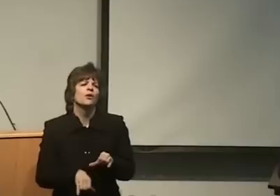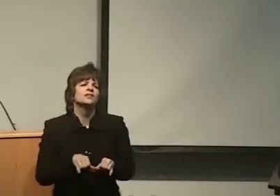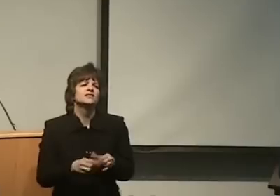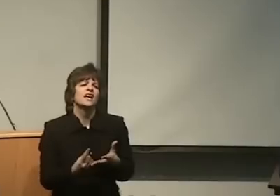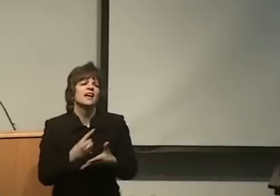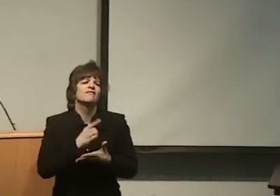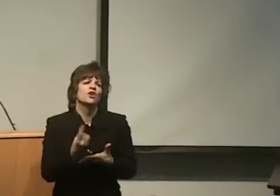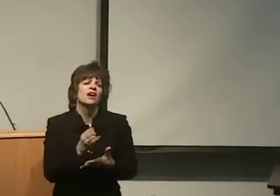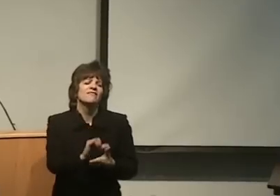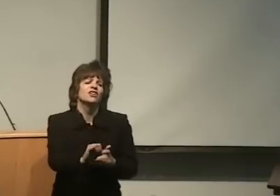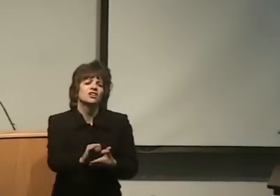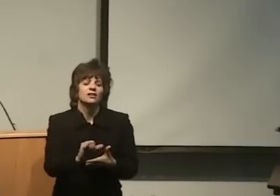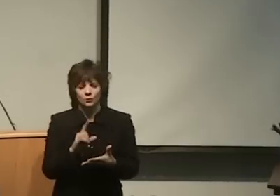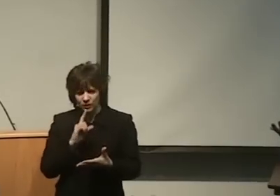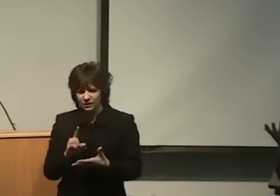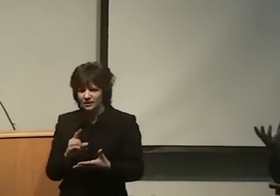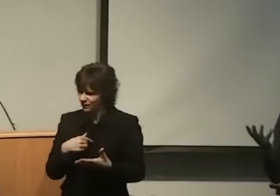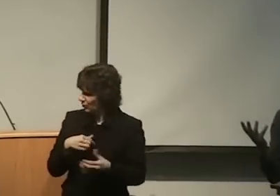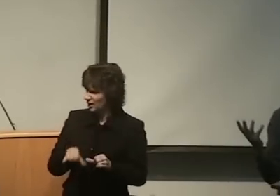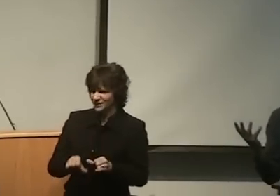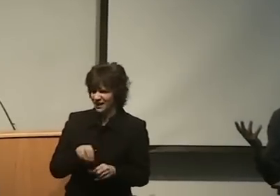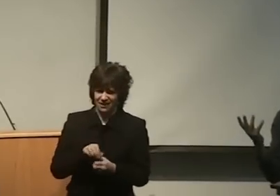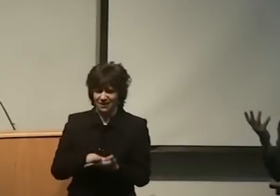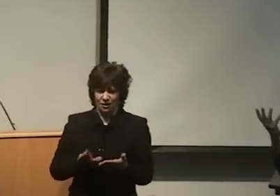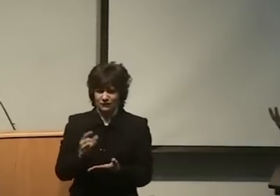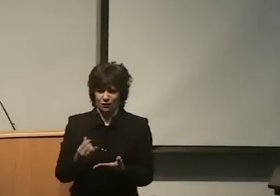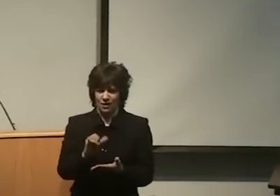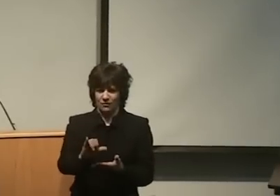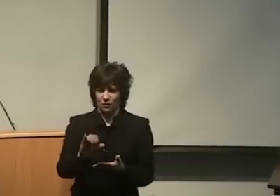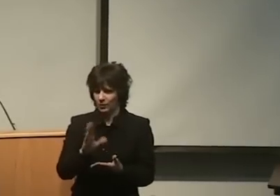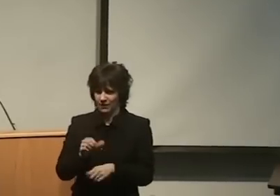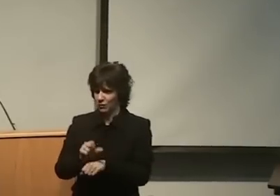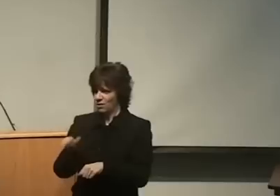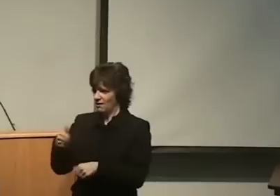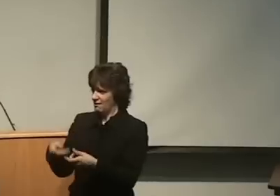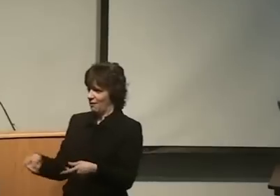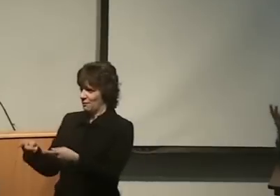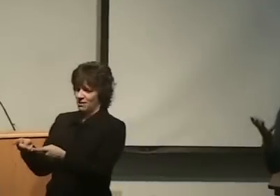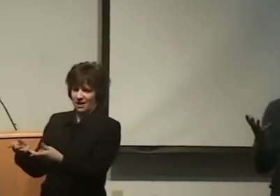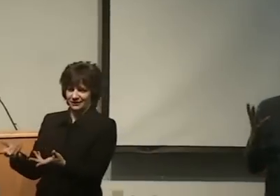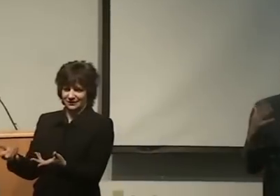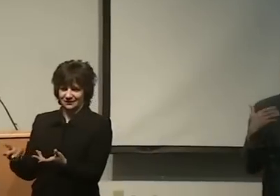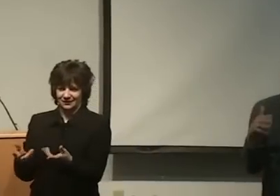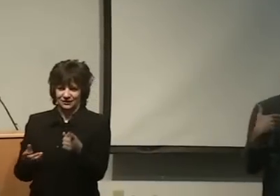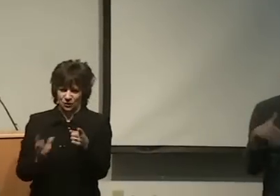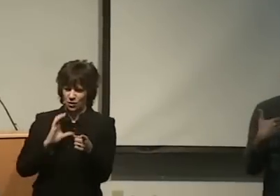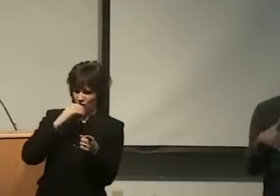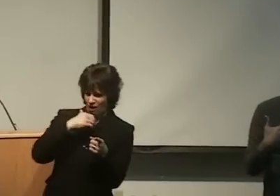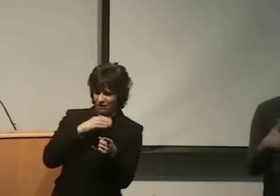I mean really we stayed here forever. Most of us have never been anywhere else. So you're odd. So your expectations are probably not the right